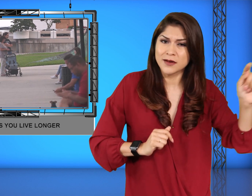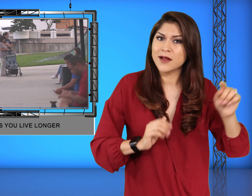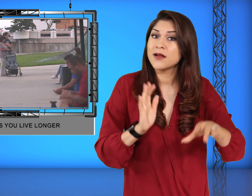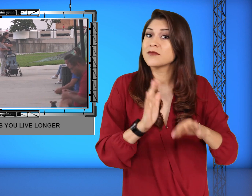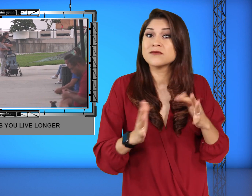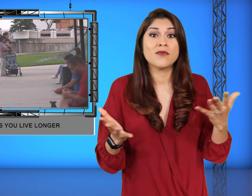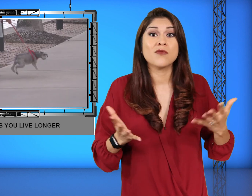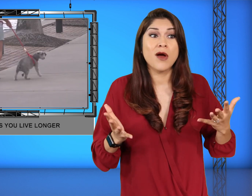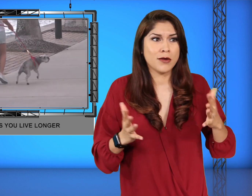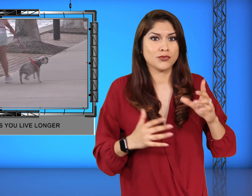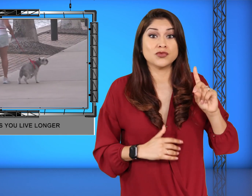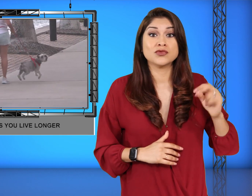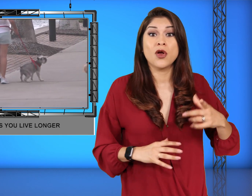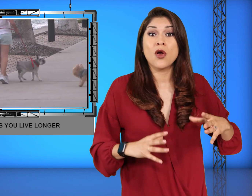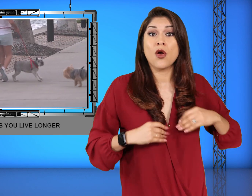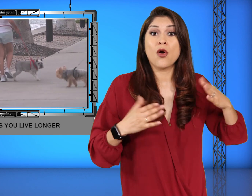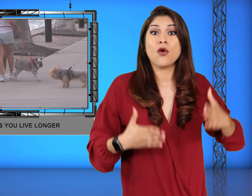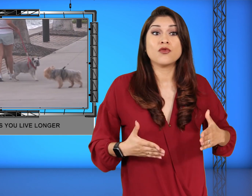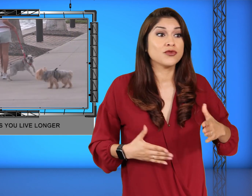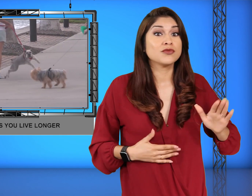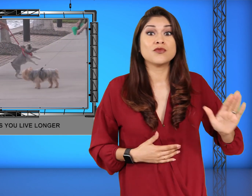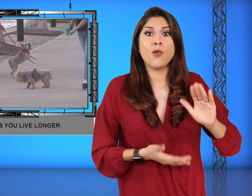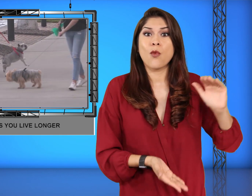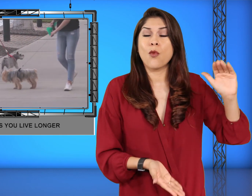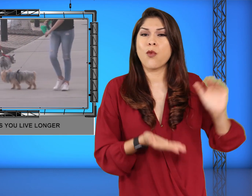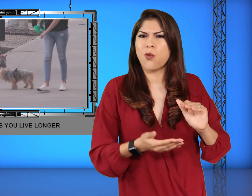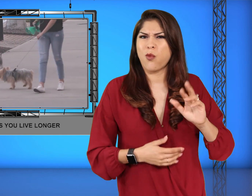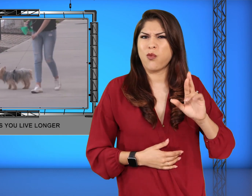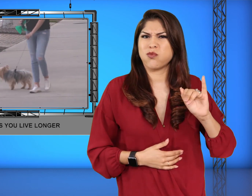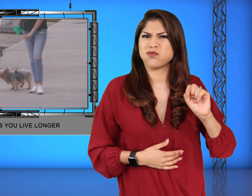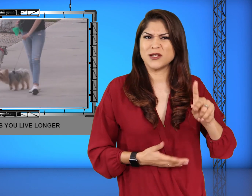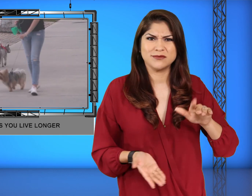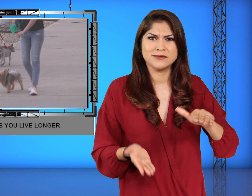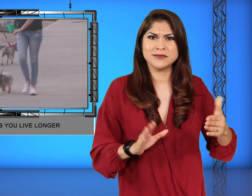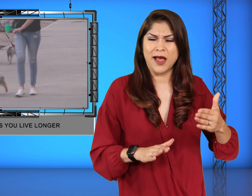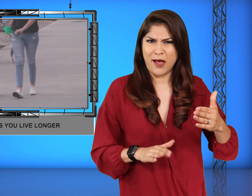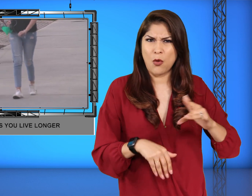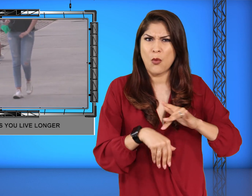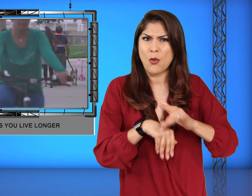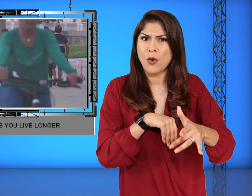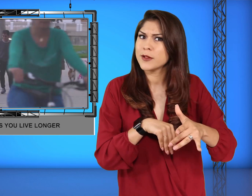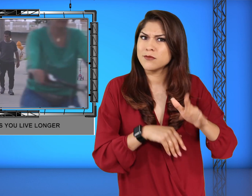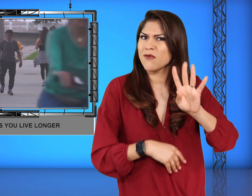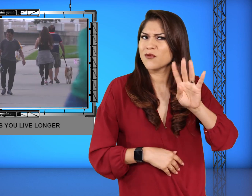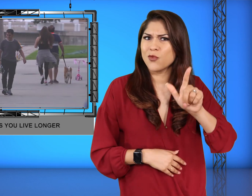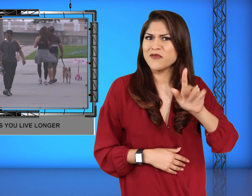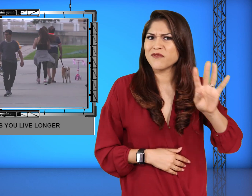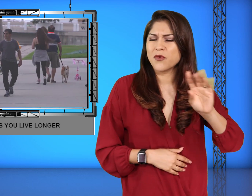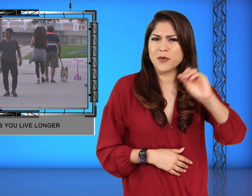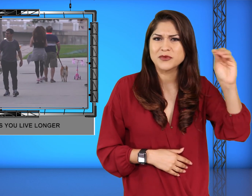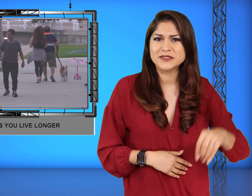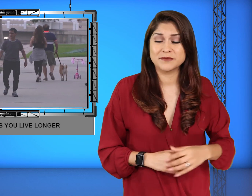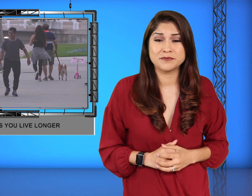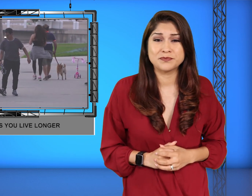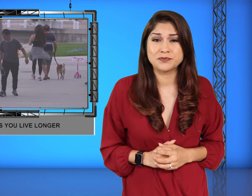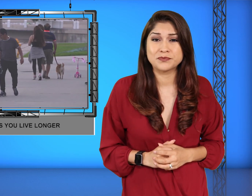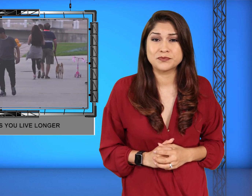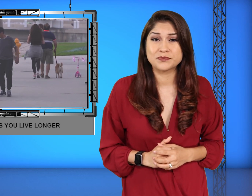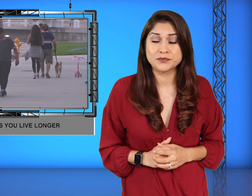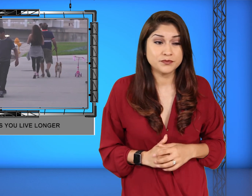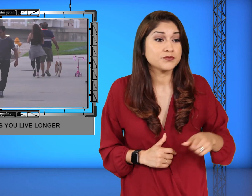They found dog owners had a lower risk of dying early by 24-percent.